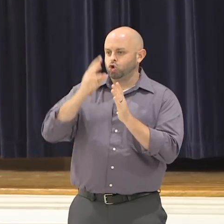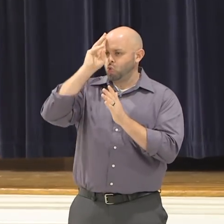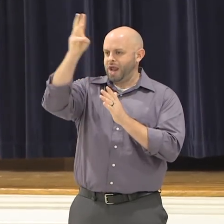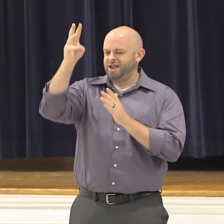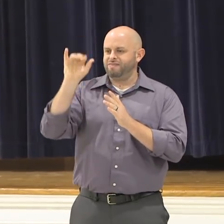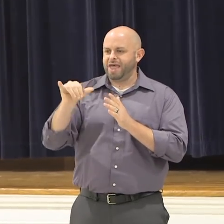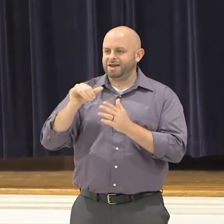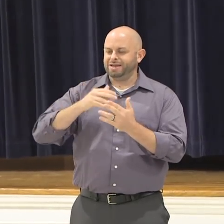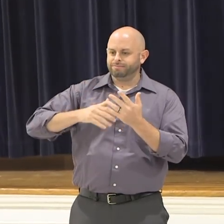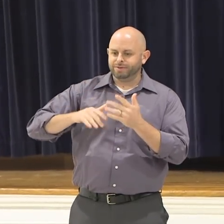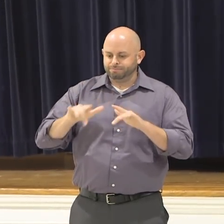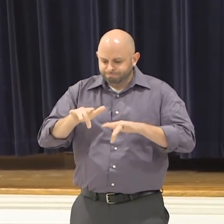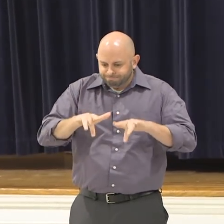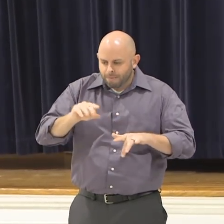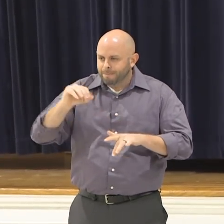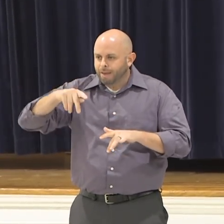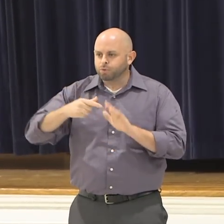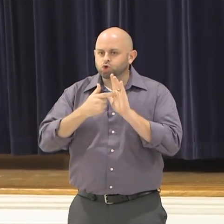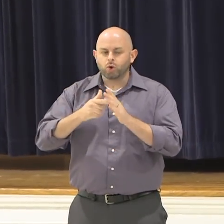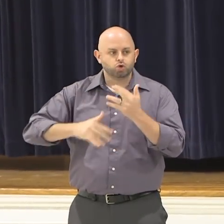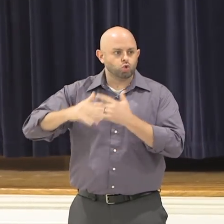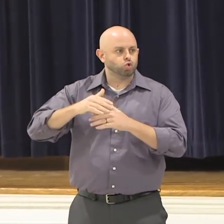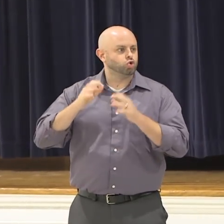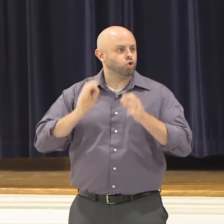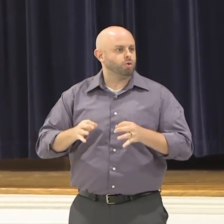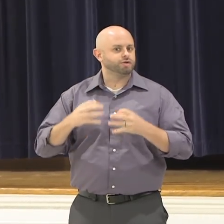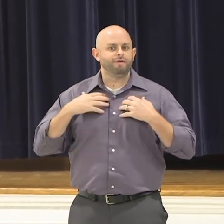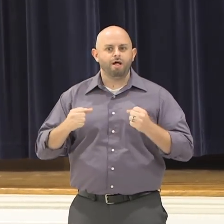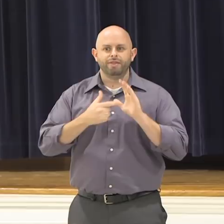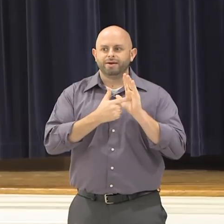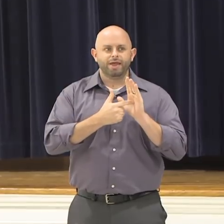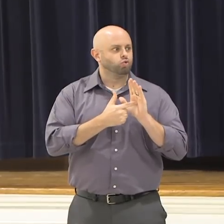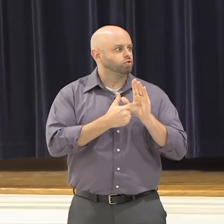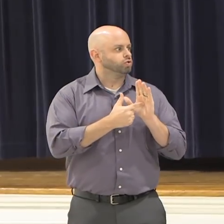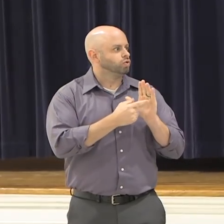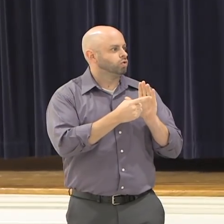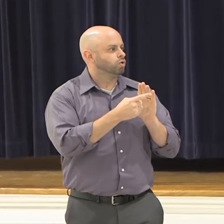interactive map showing social determinants of health indicators not